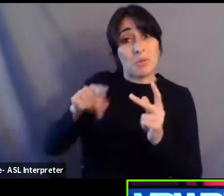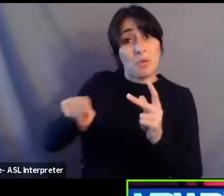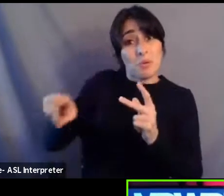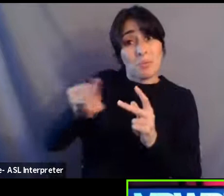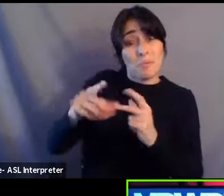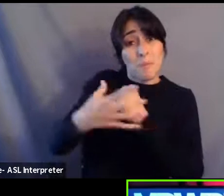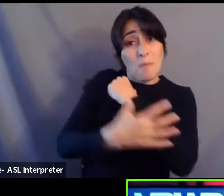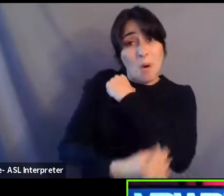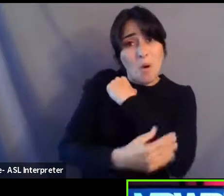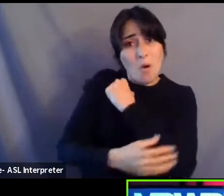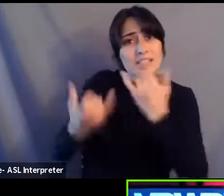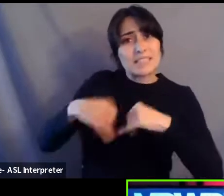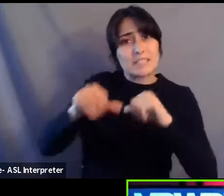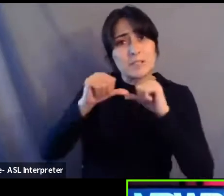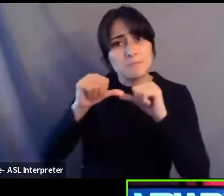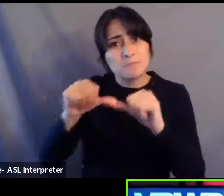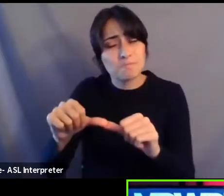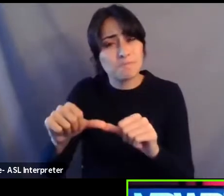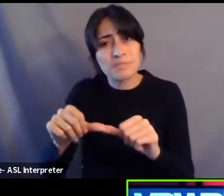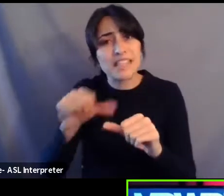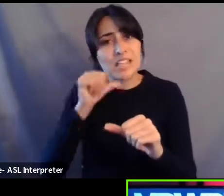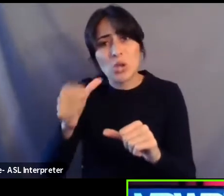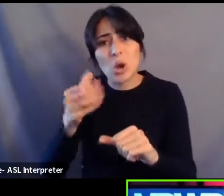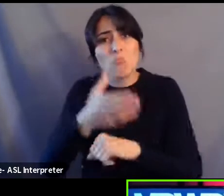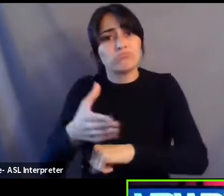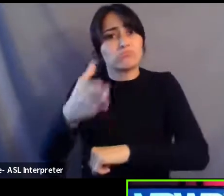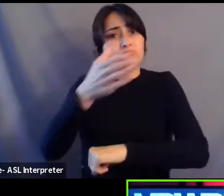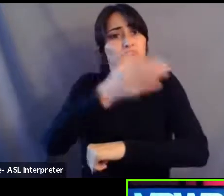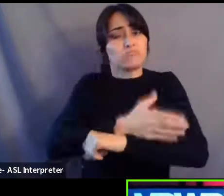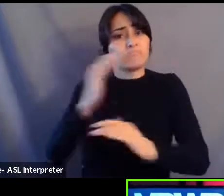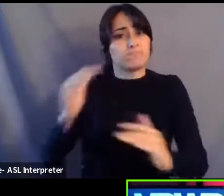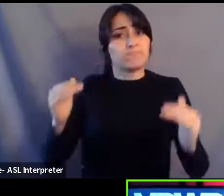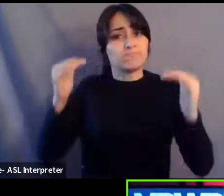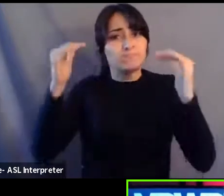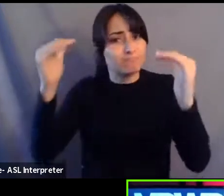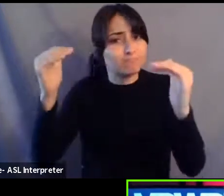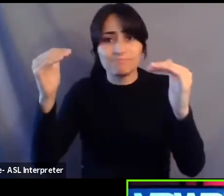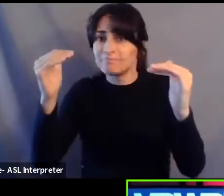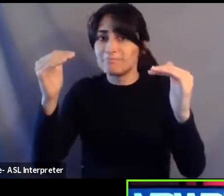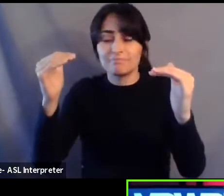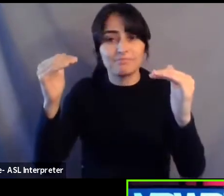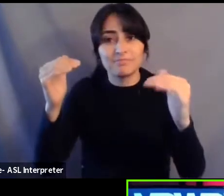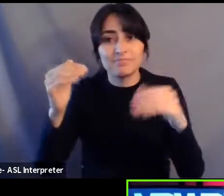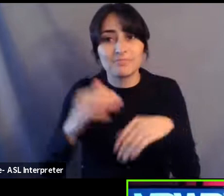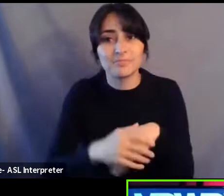those communities to be able to rise out of those situations. It just